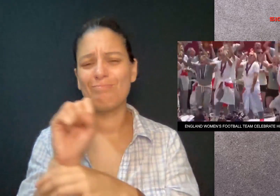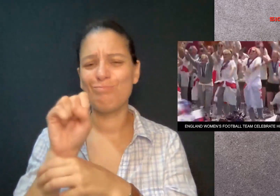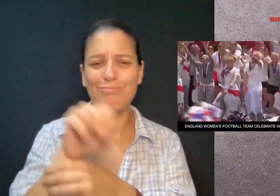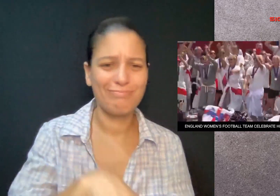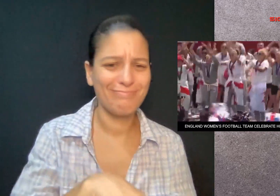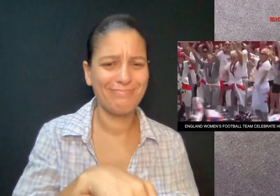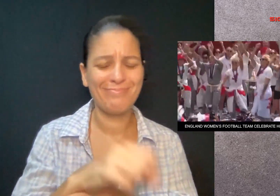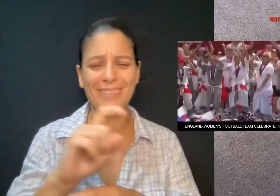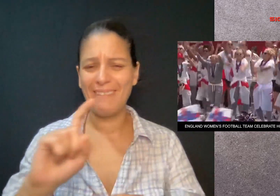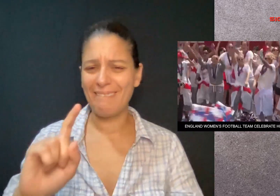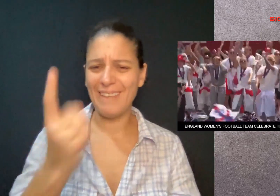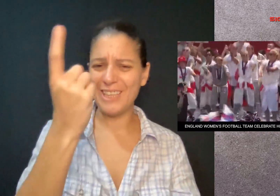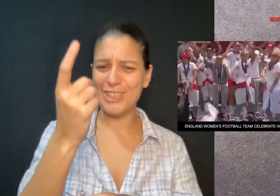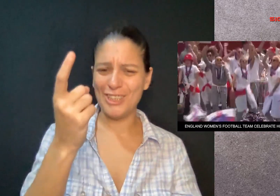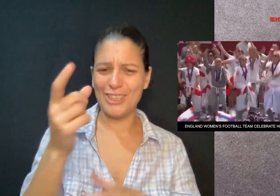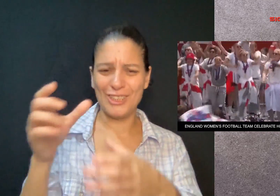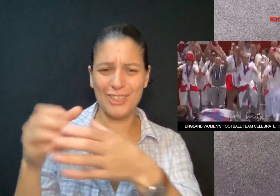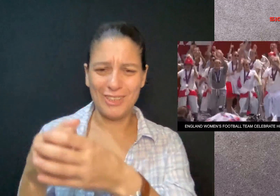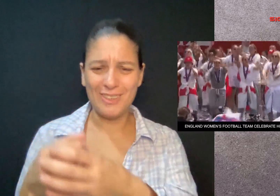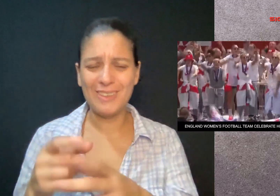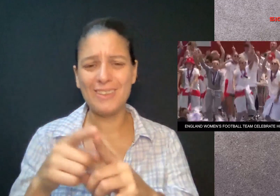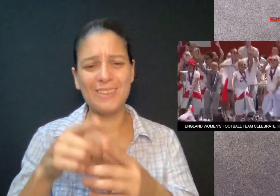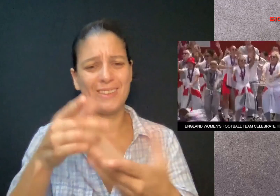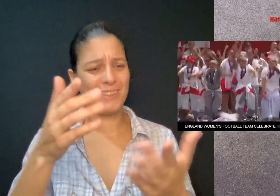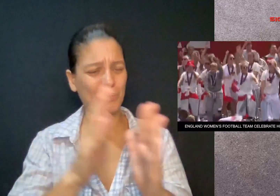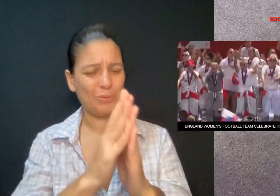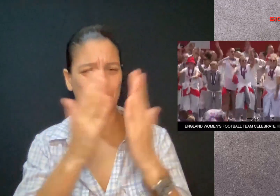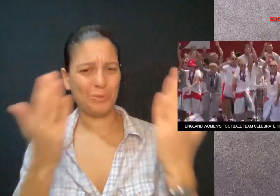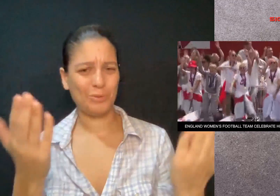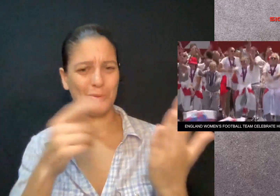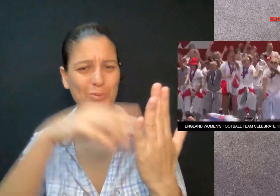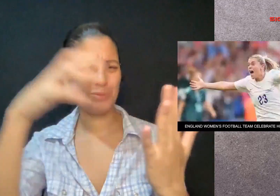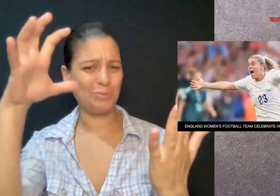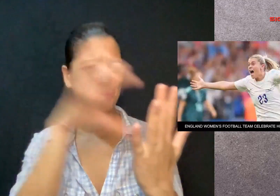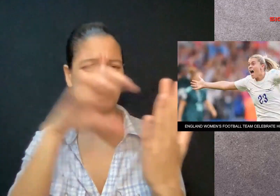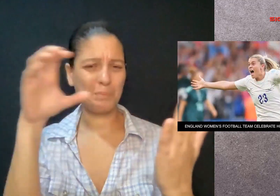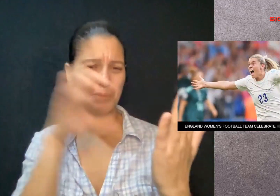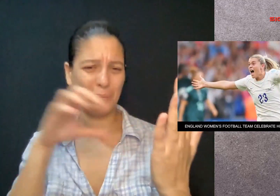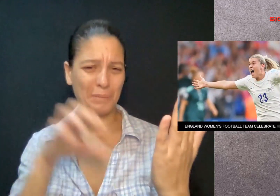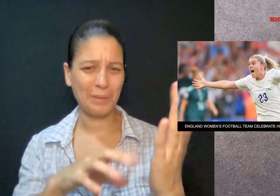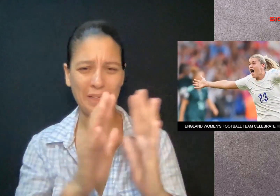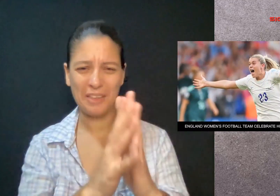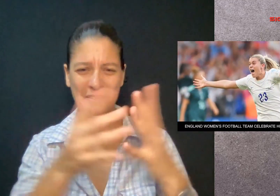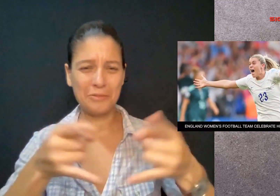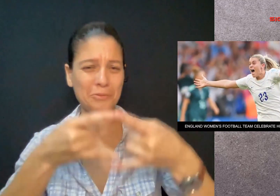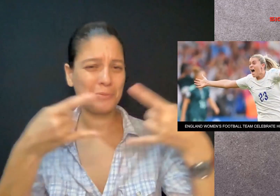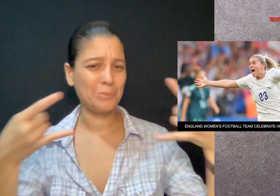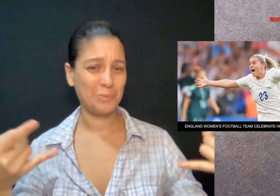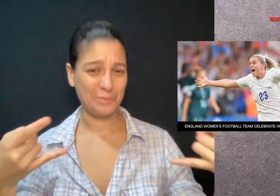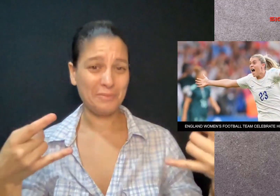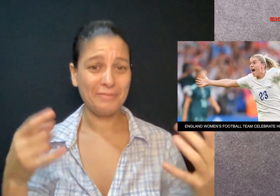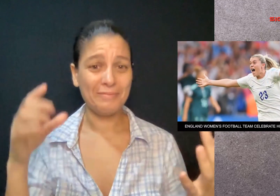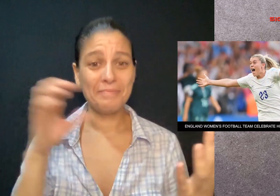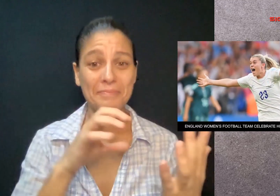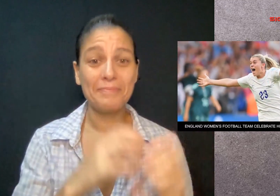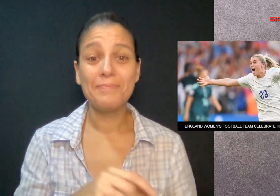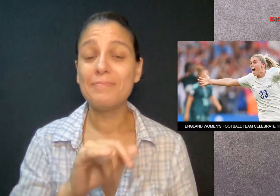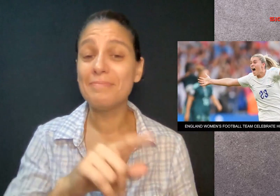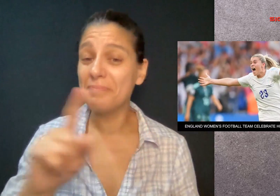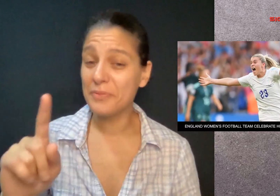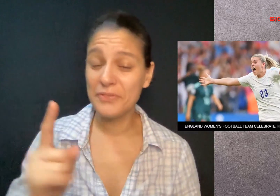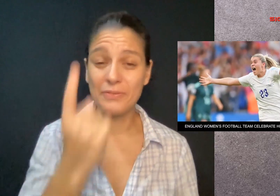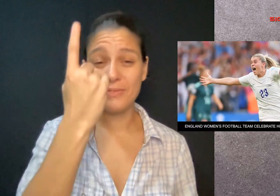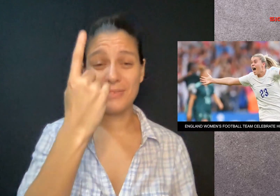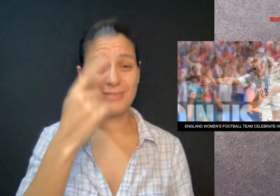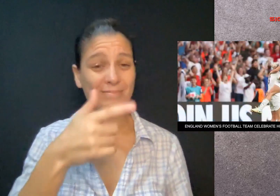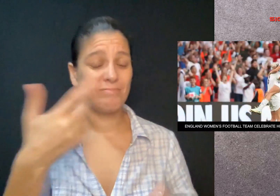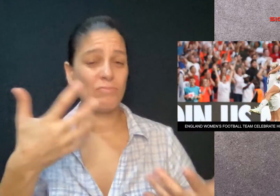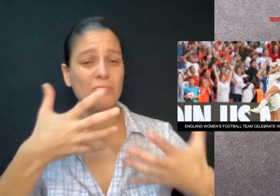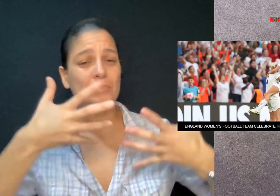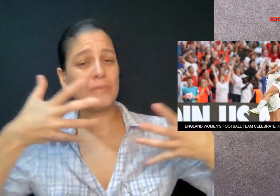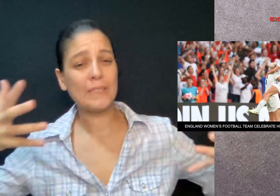success has dominated the front and back pages of newspapers